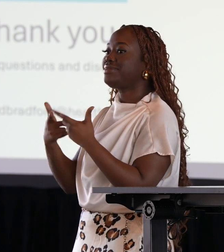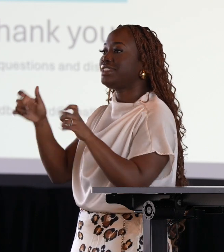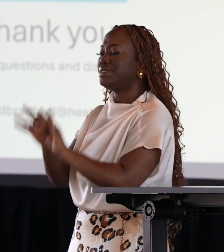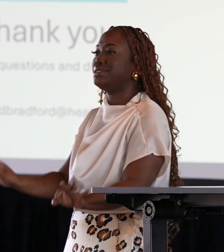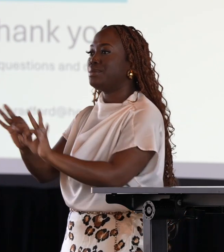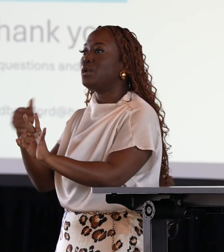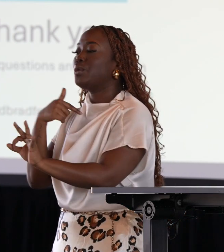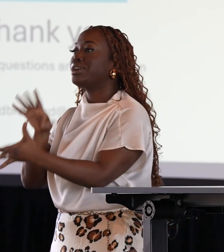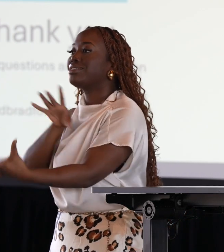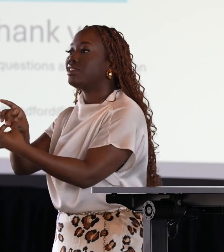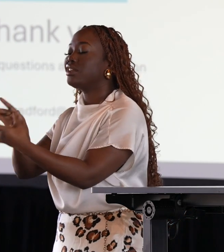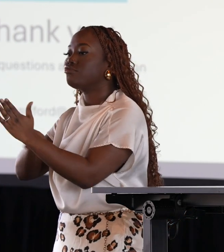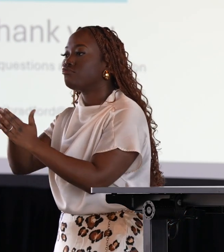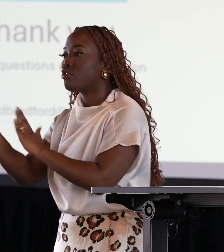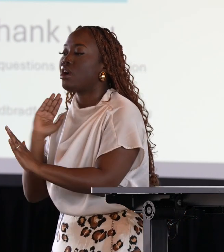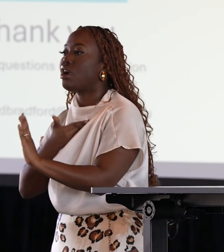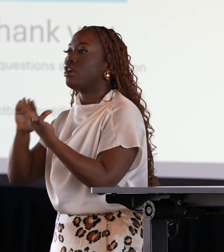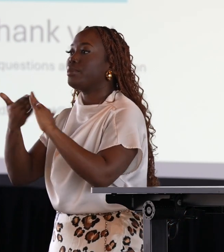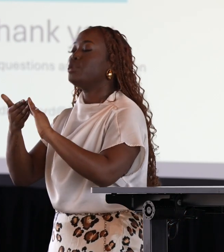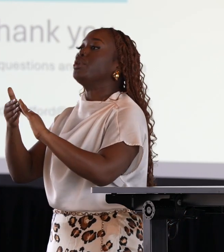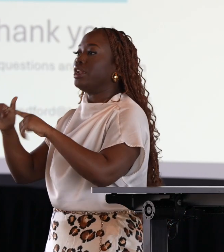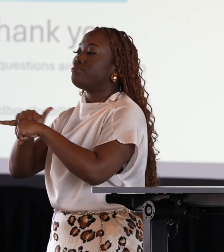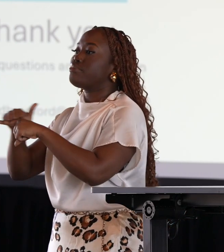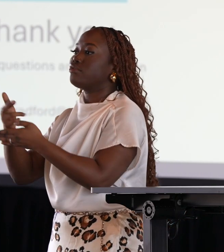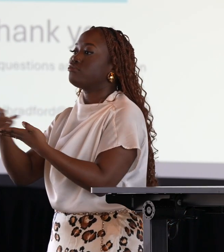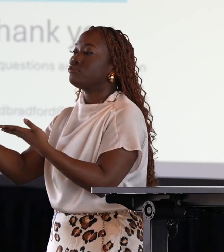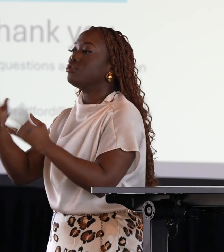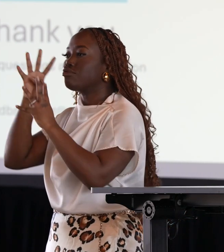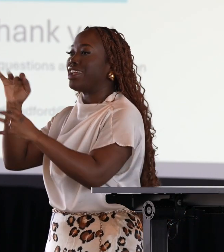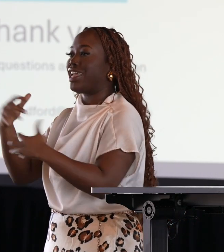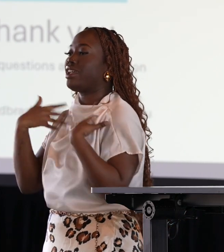that we connect and grow our community and professional practice resources to create that healthcare systems. I